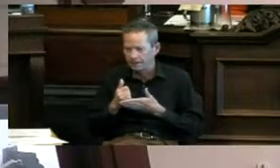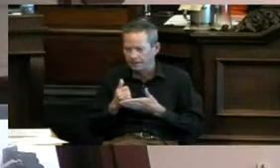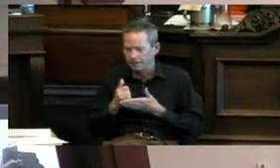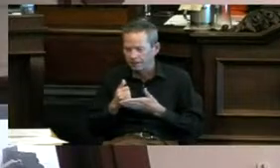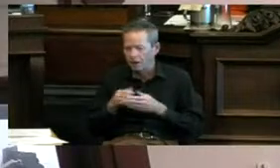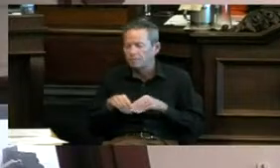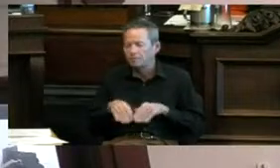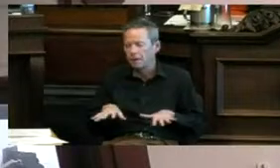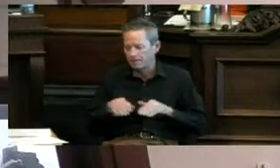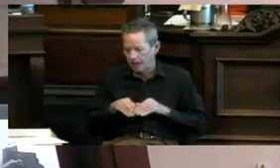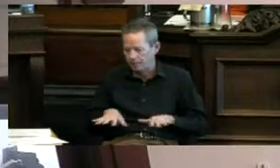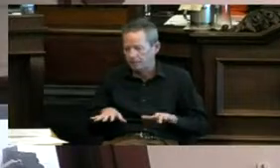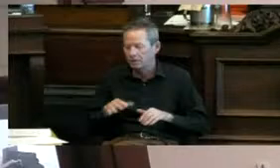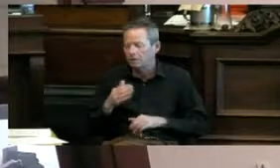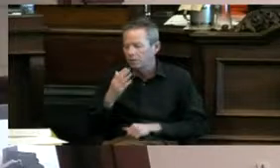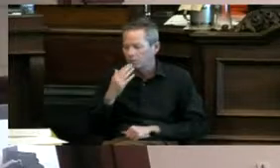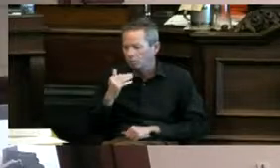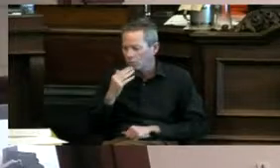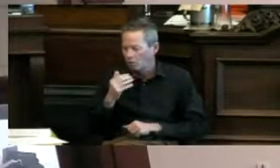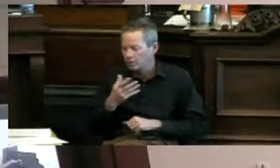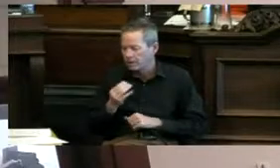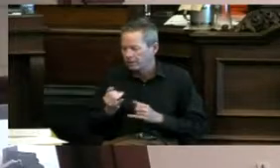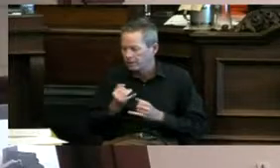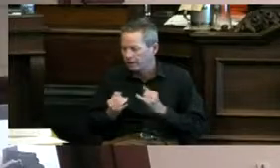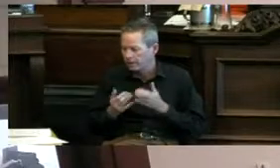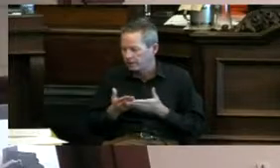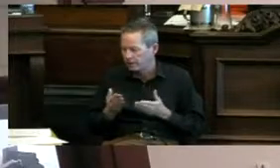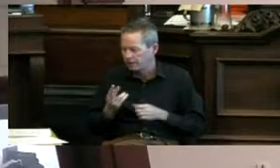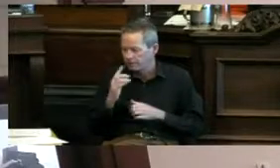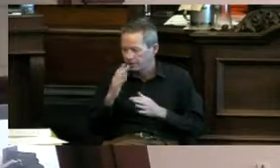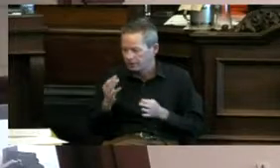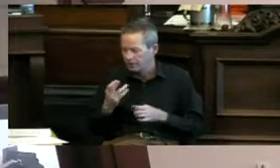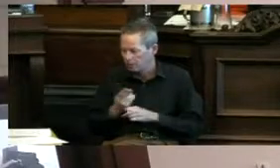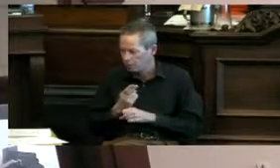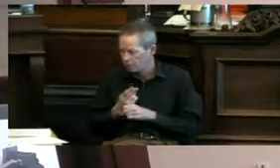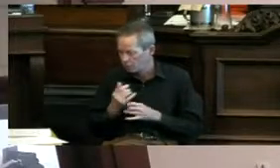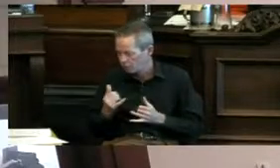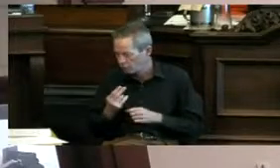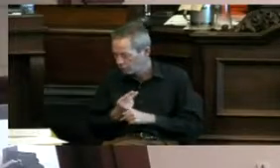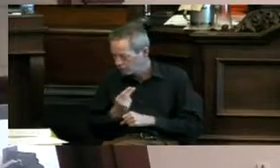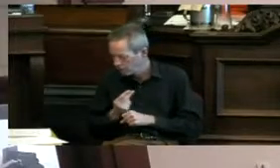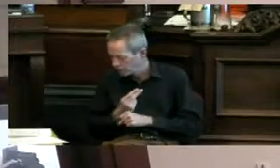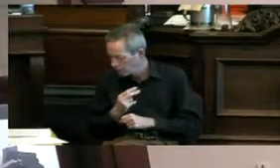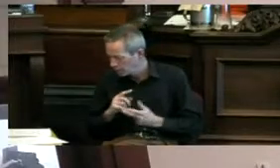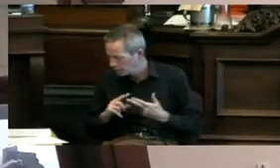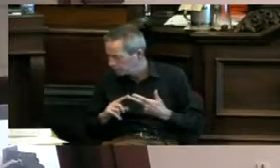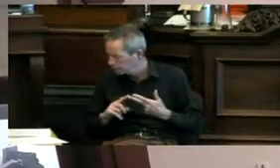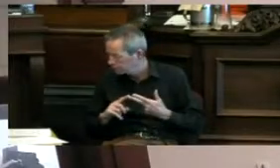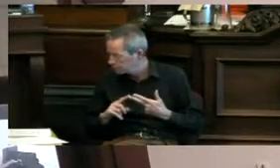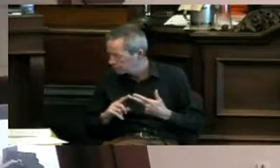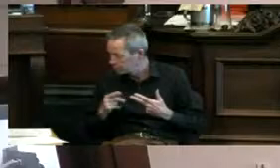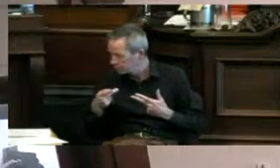substance that helps your body pass additional glucose and the